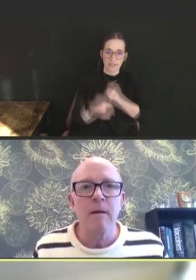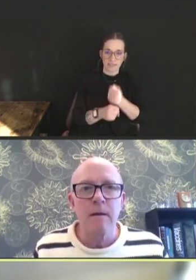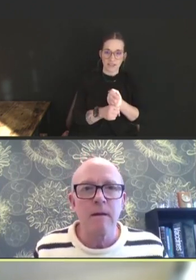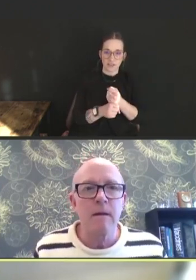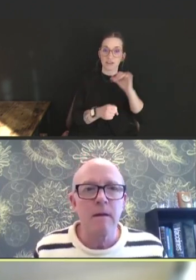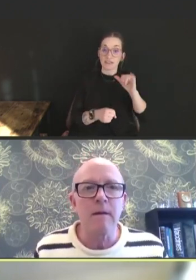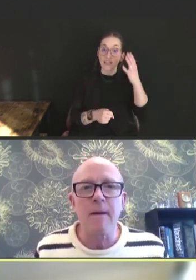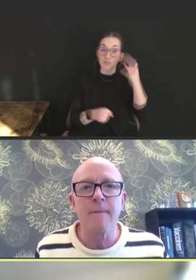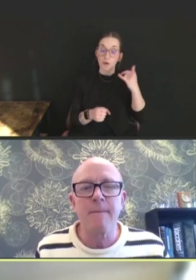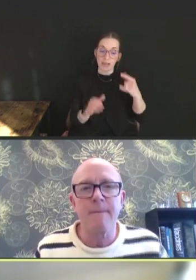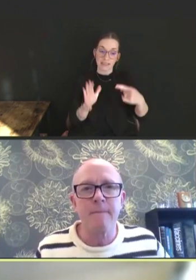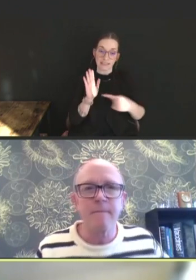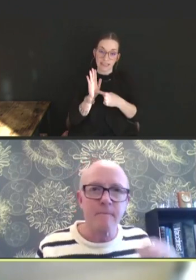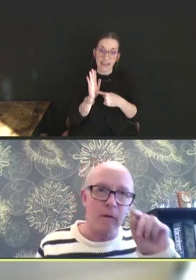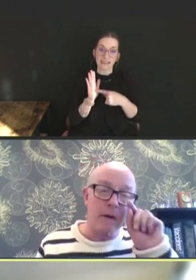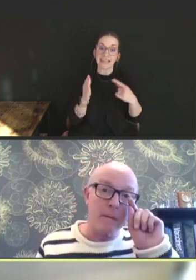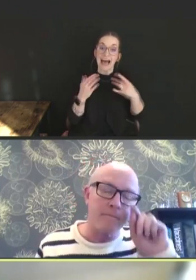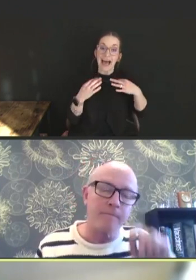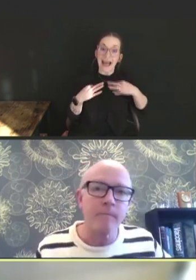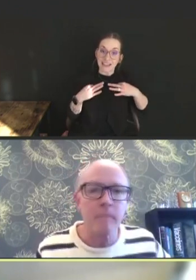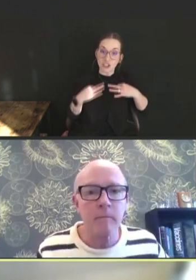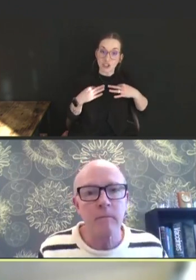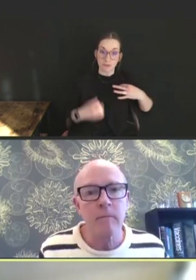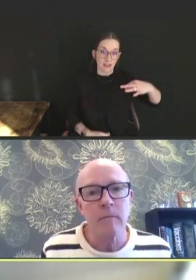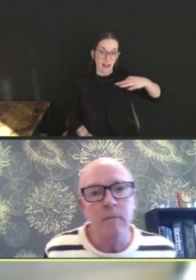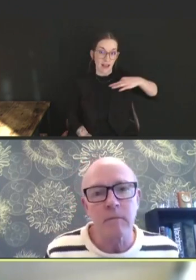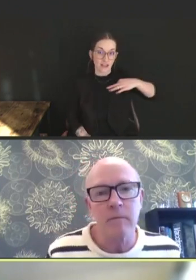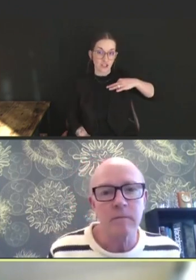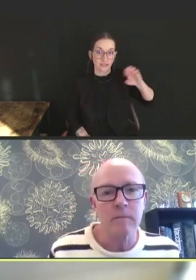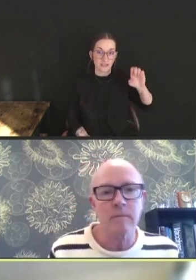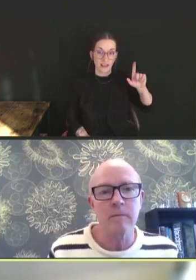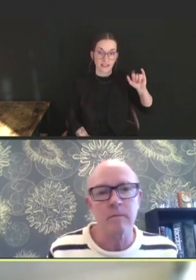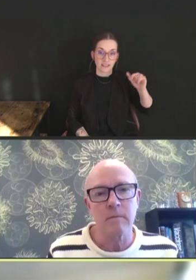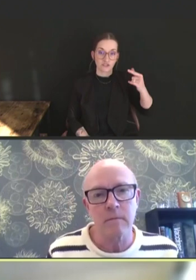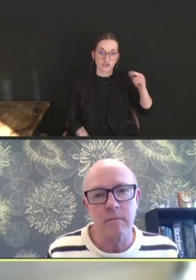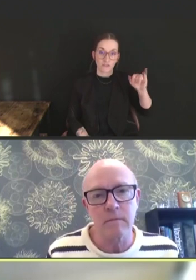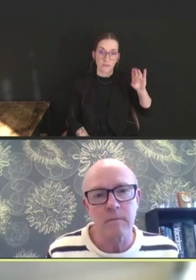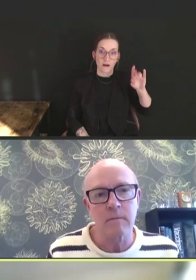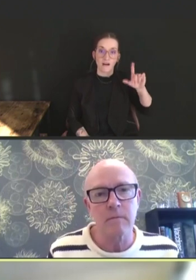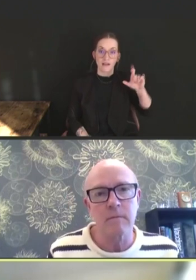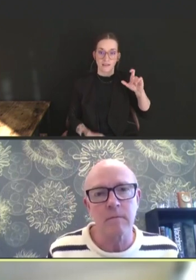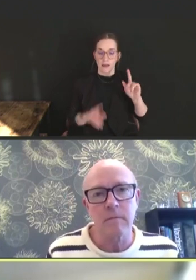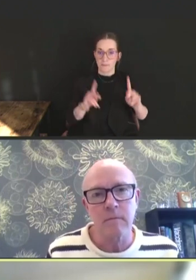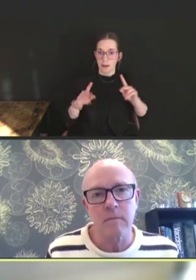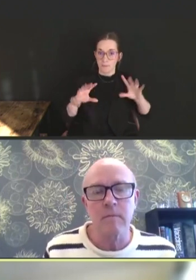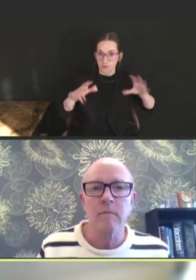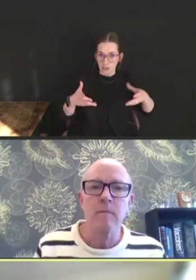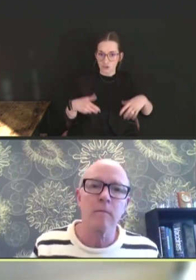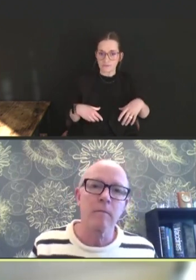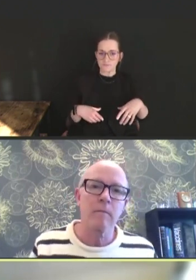And then I think there's a question that shows back up for me in terms of the Medicare population